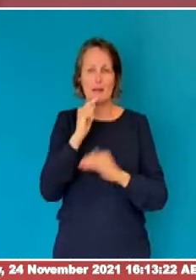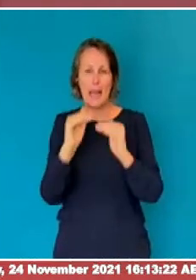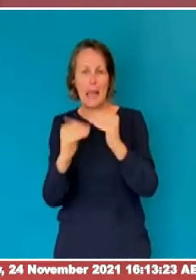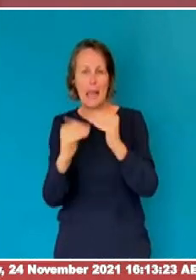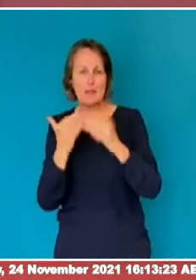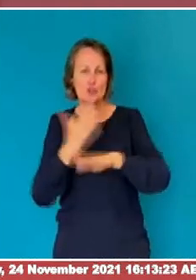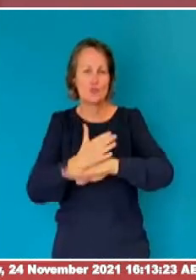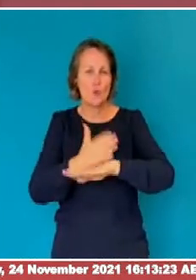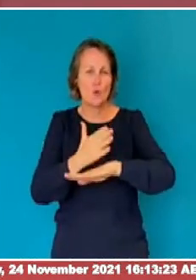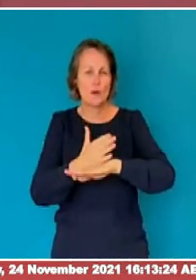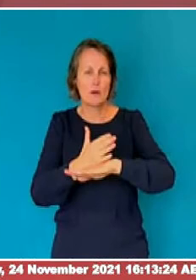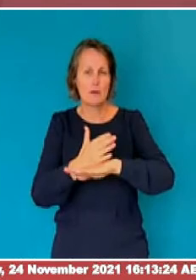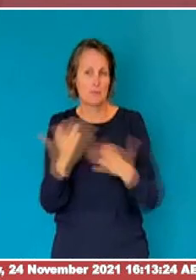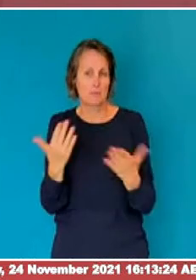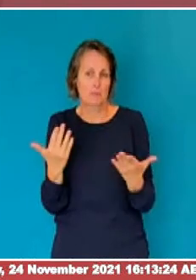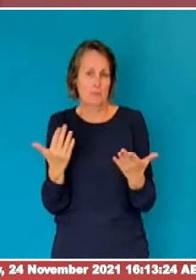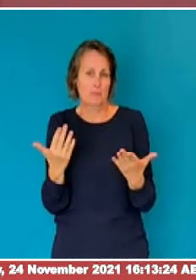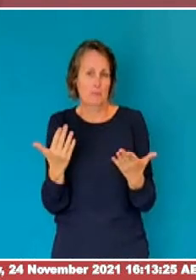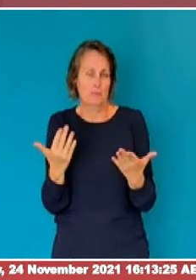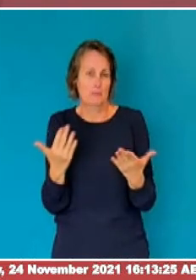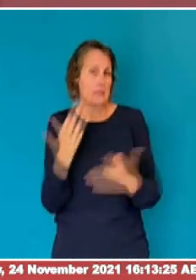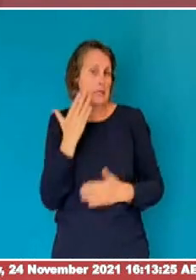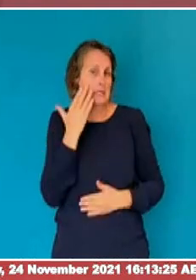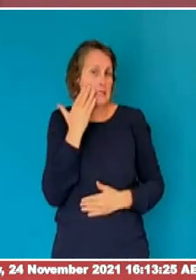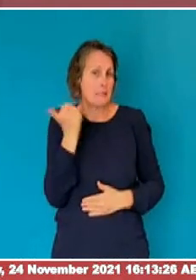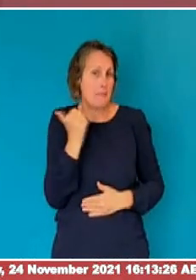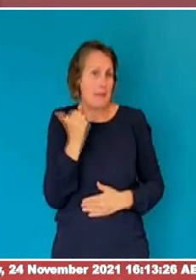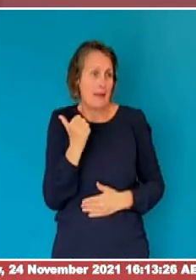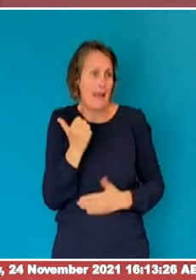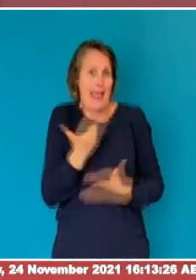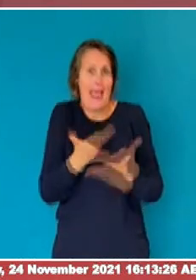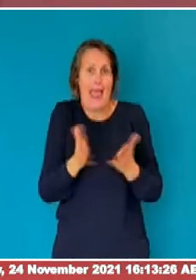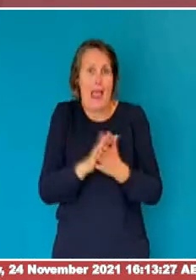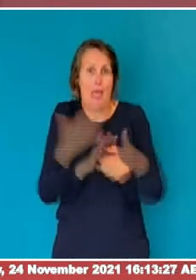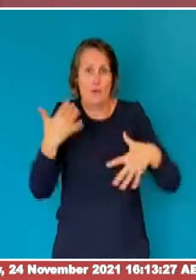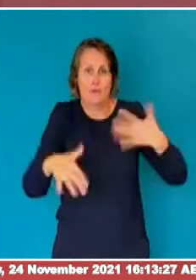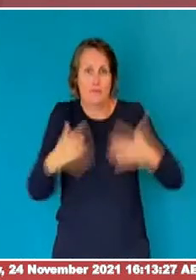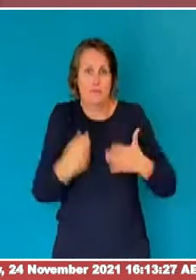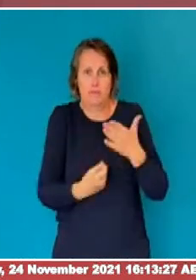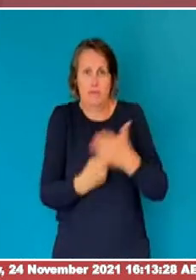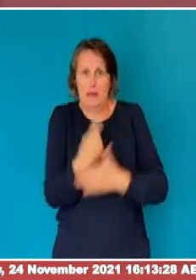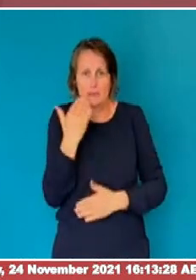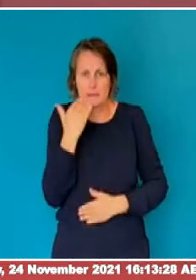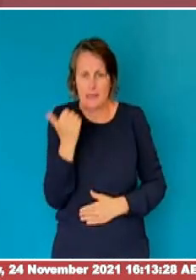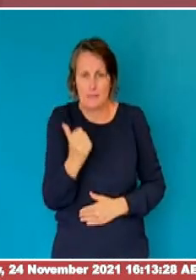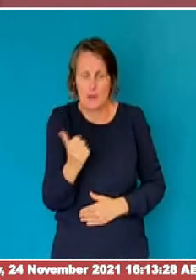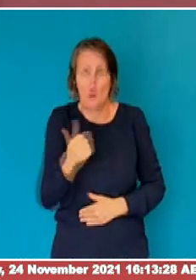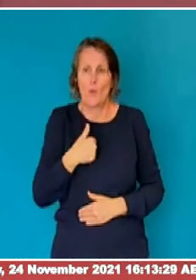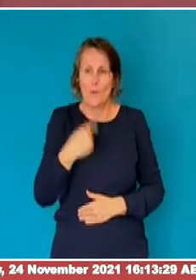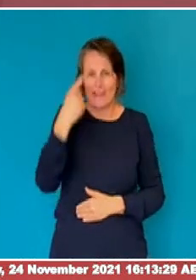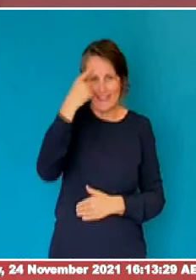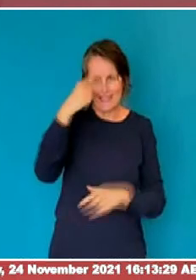it's inside or outside of work, the injury, we actually look for alternative work or we